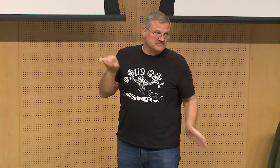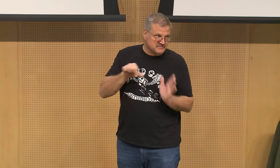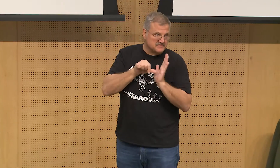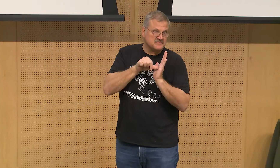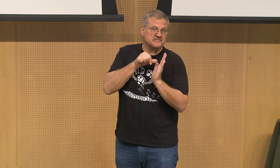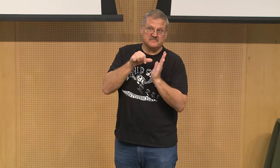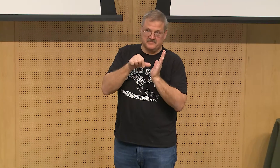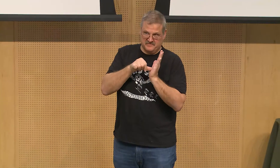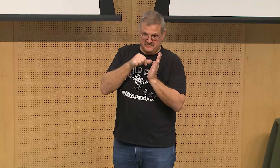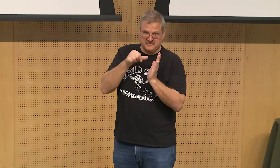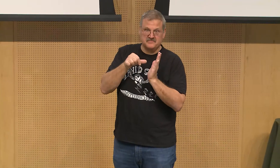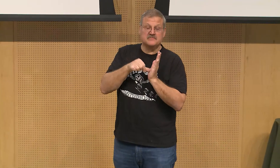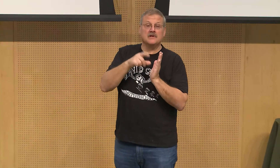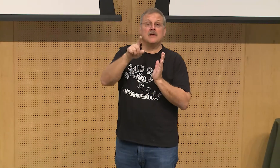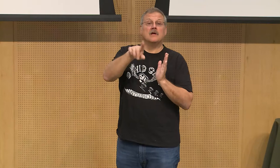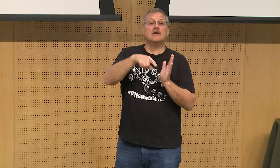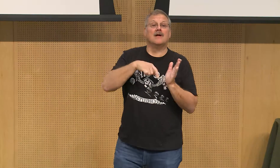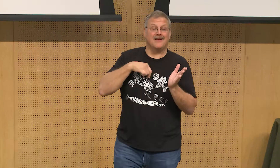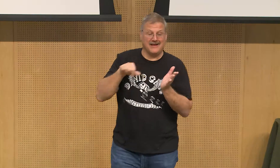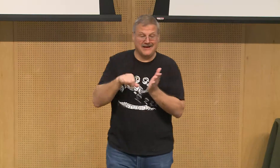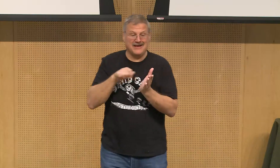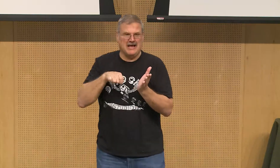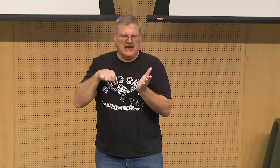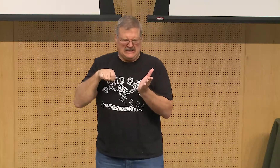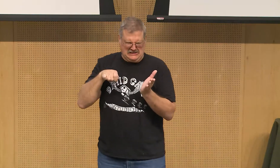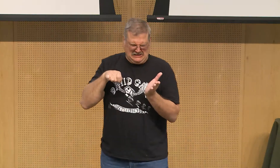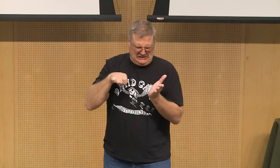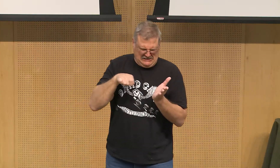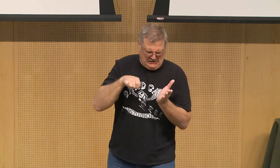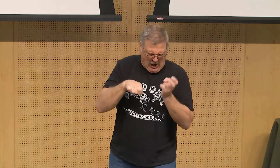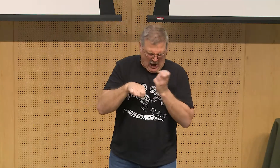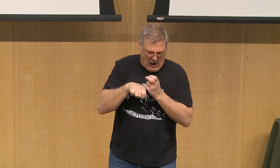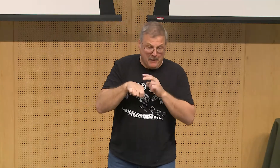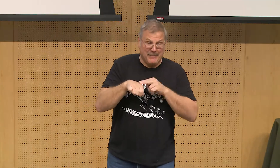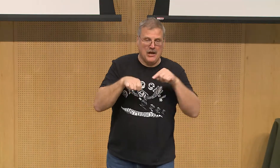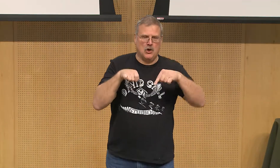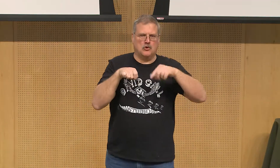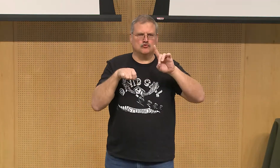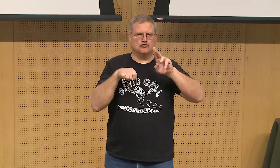This is a slide showing me sculpting or woodcarving.